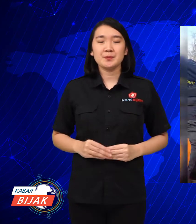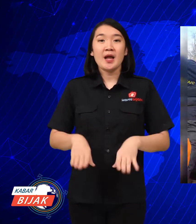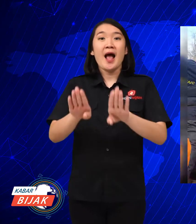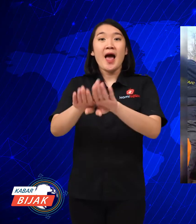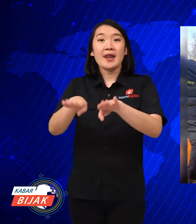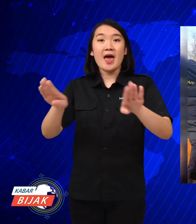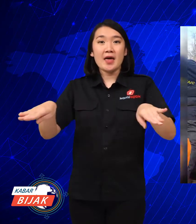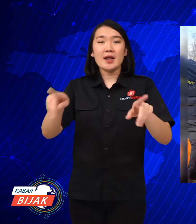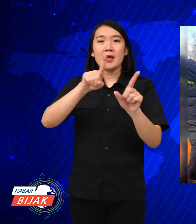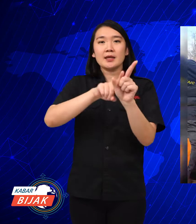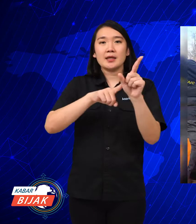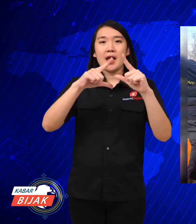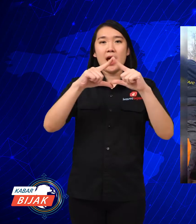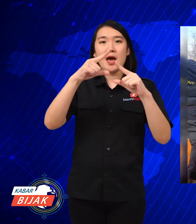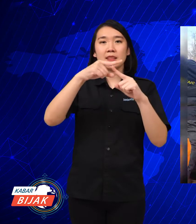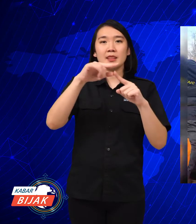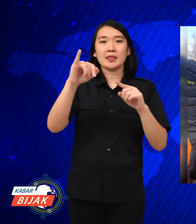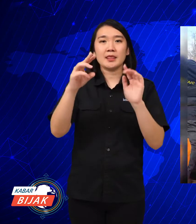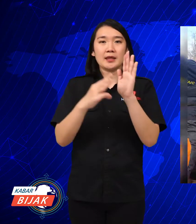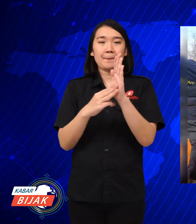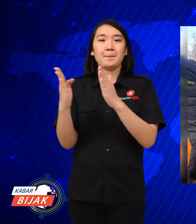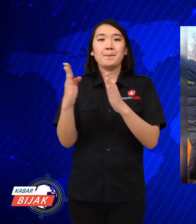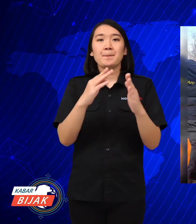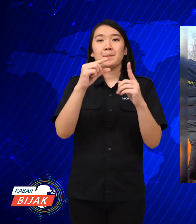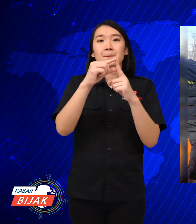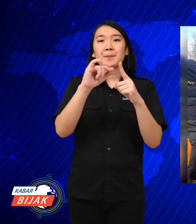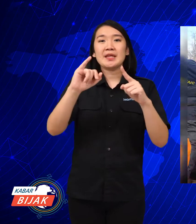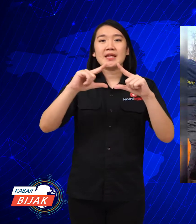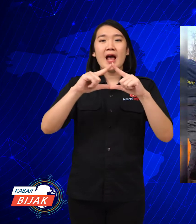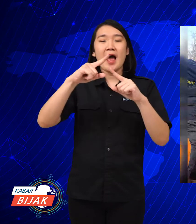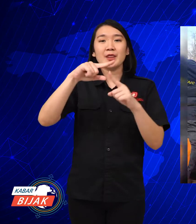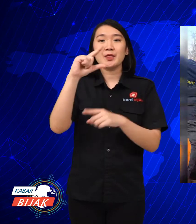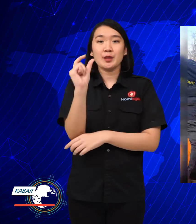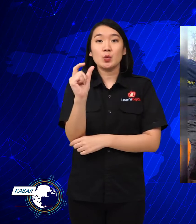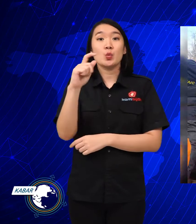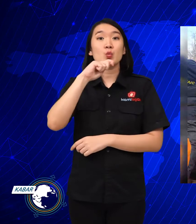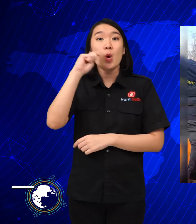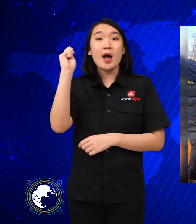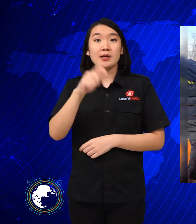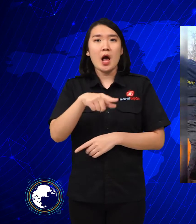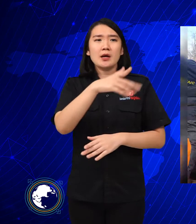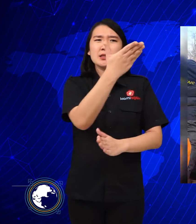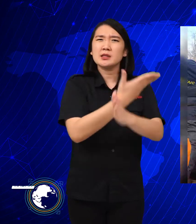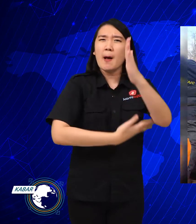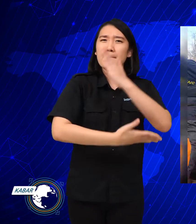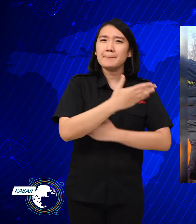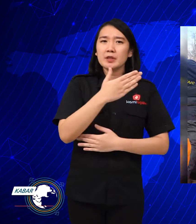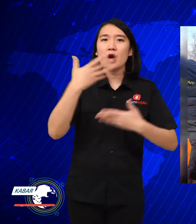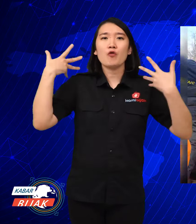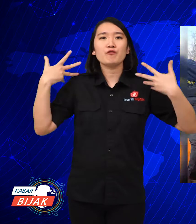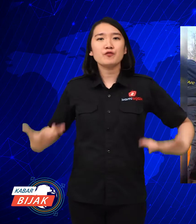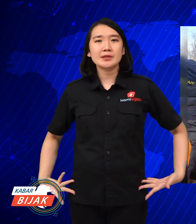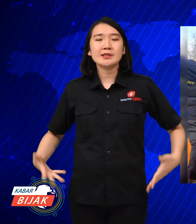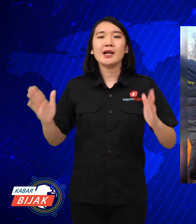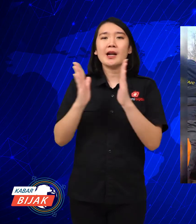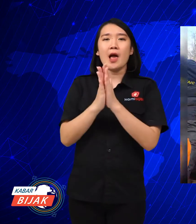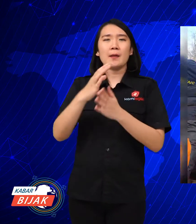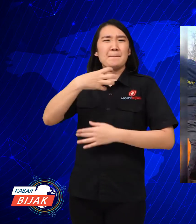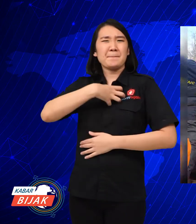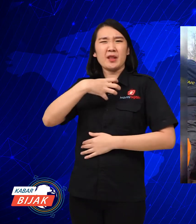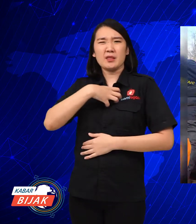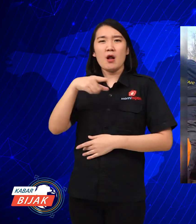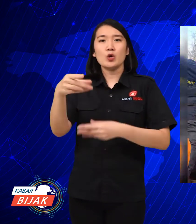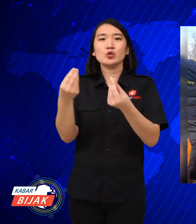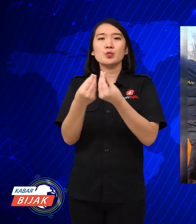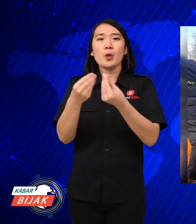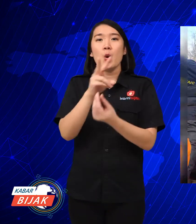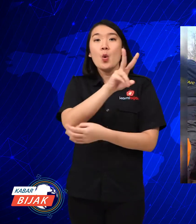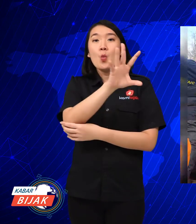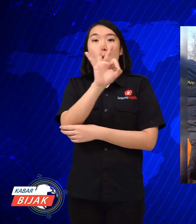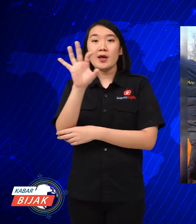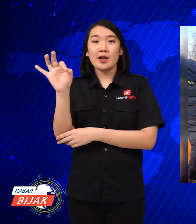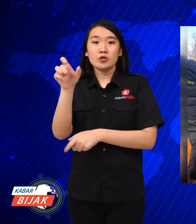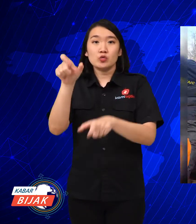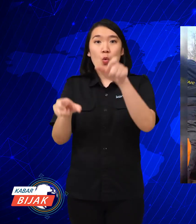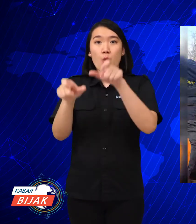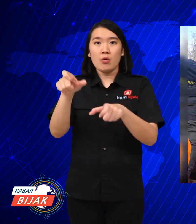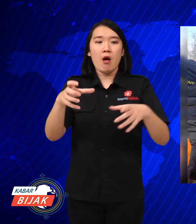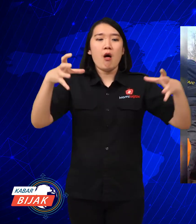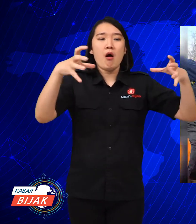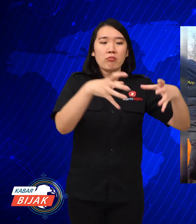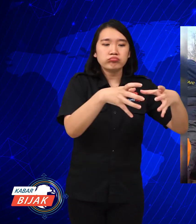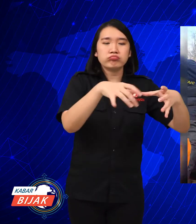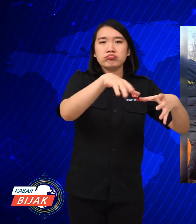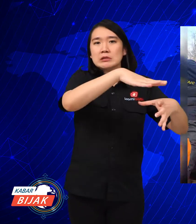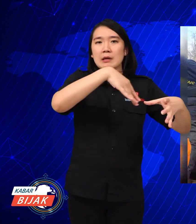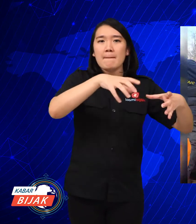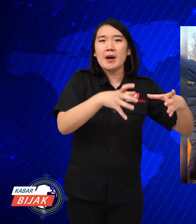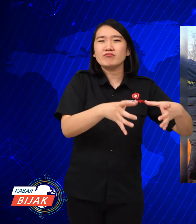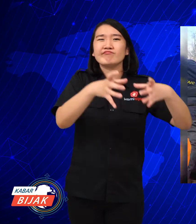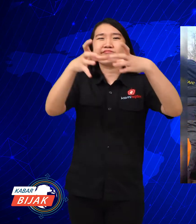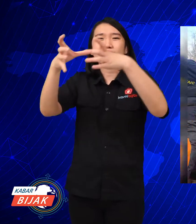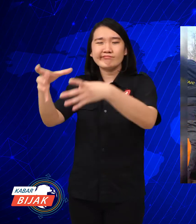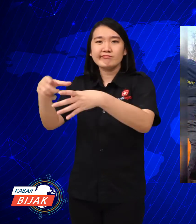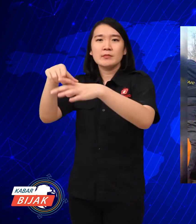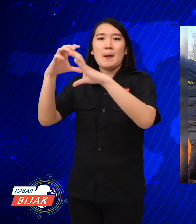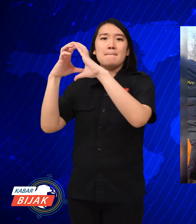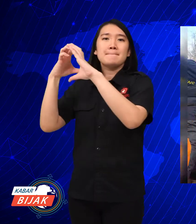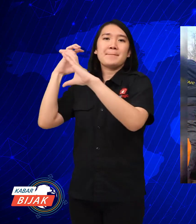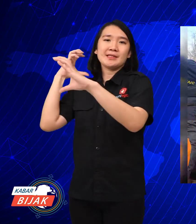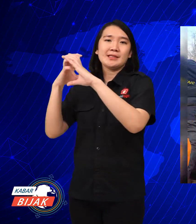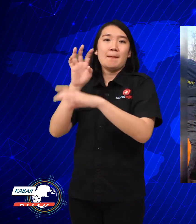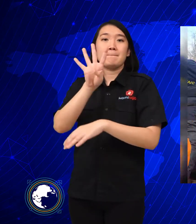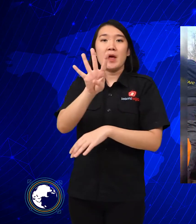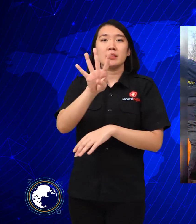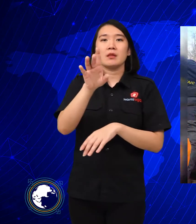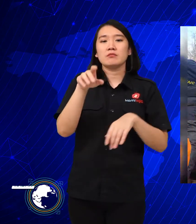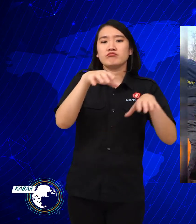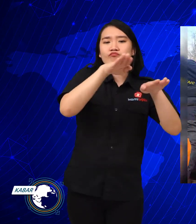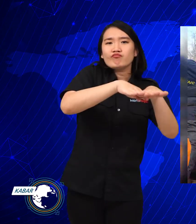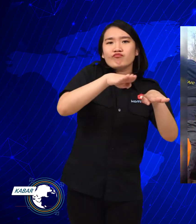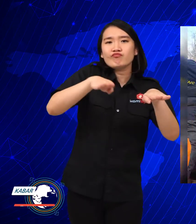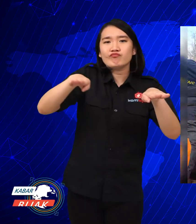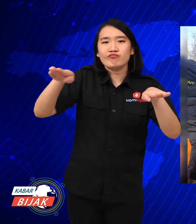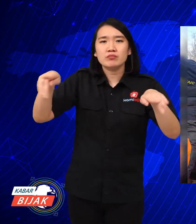Ukrainian orphans with physical disabilities and mentally a number of 200 people boarded 4 buses together,